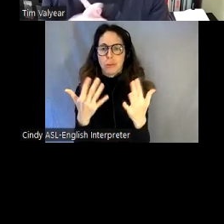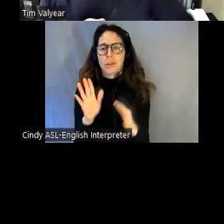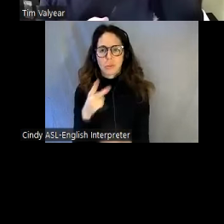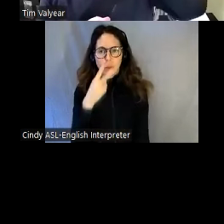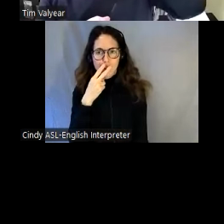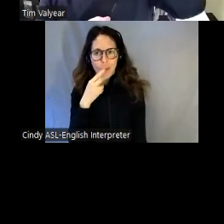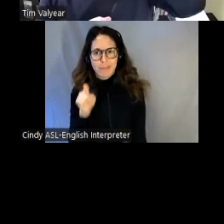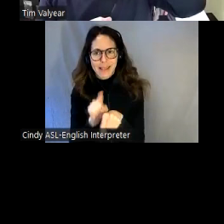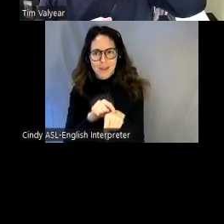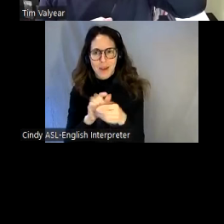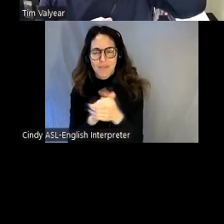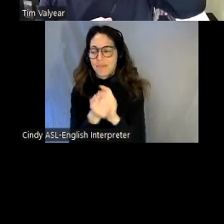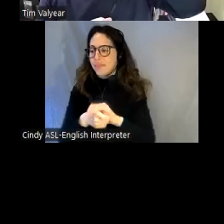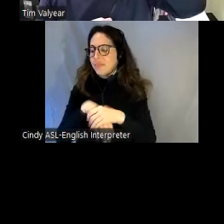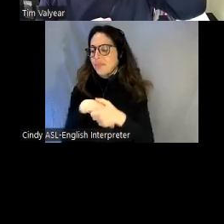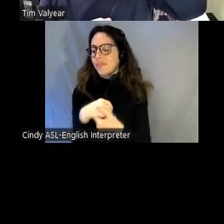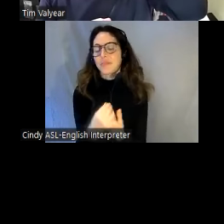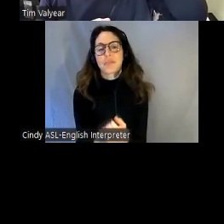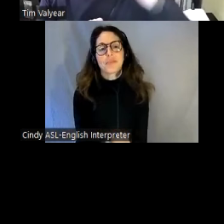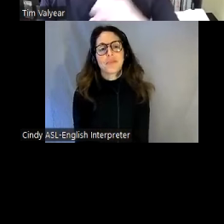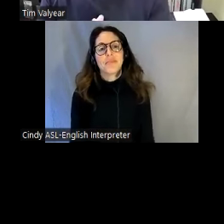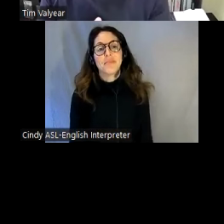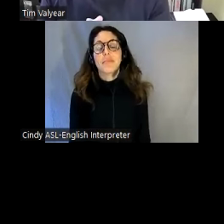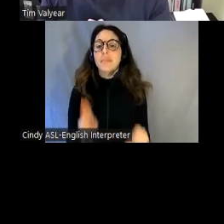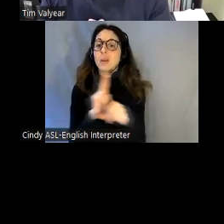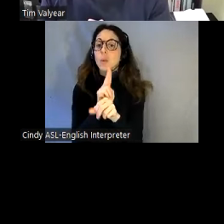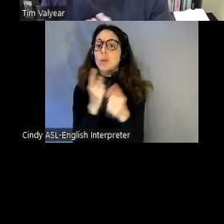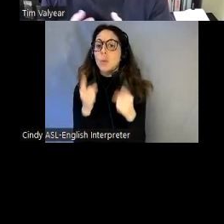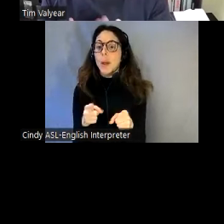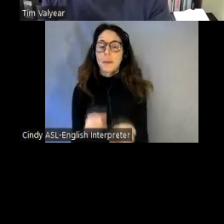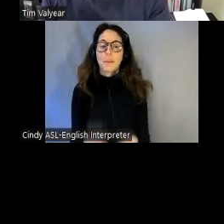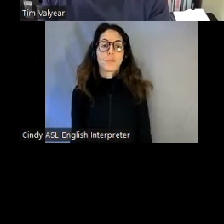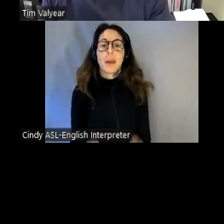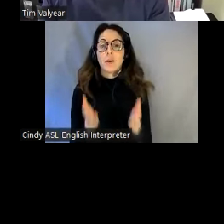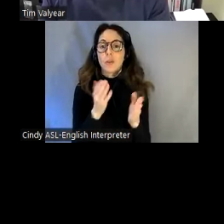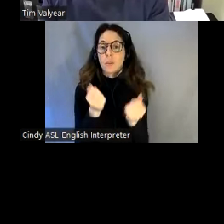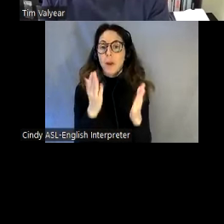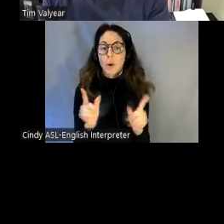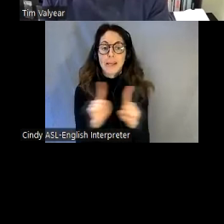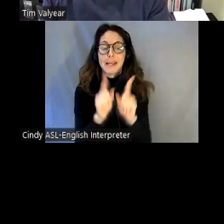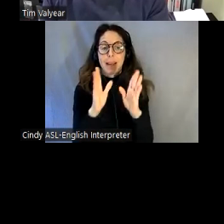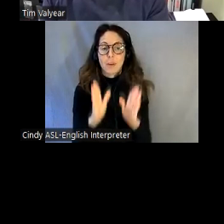it is flammable. Just be careful. Having a cigarette with your hands all covered in that. When